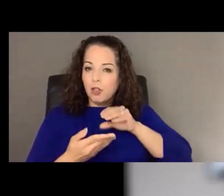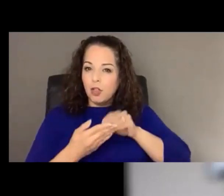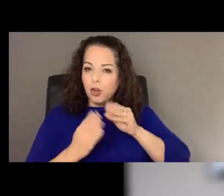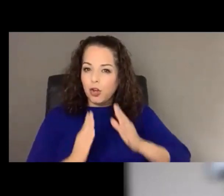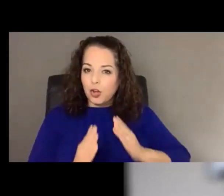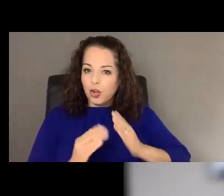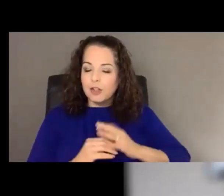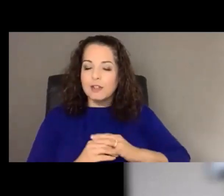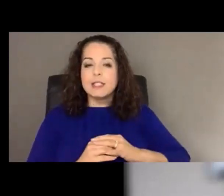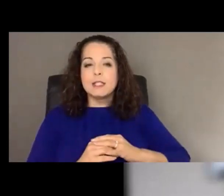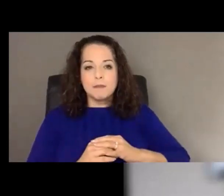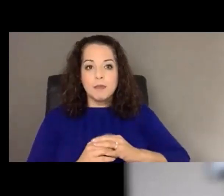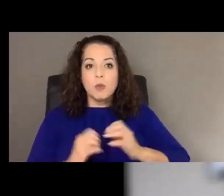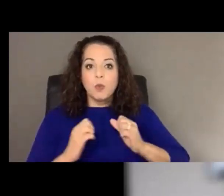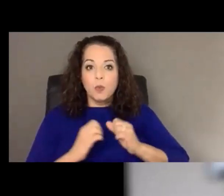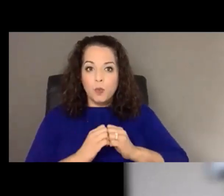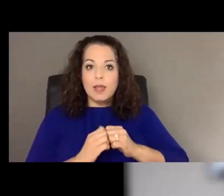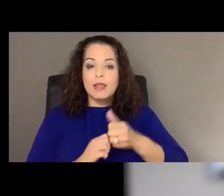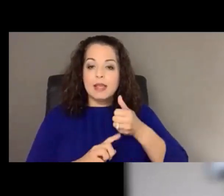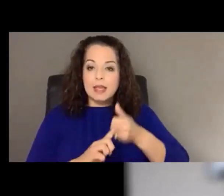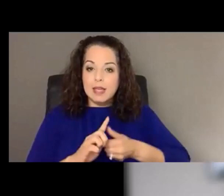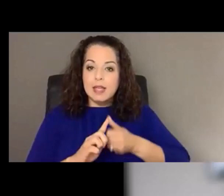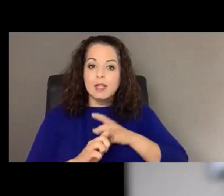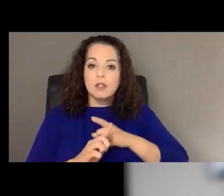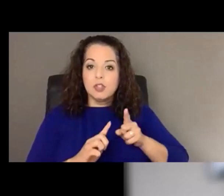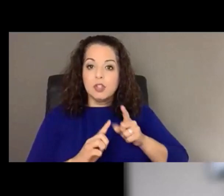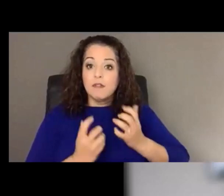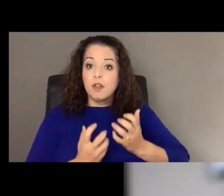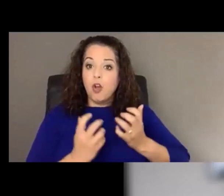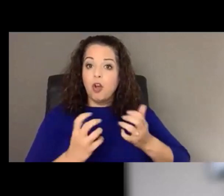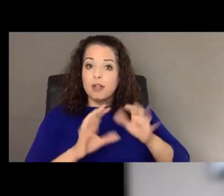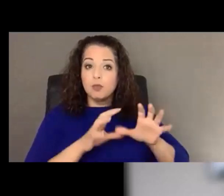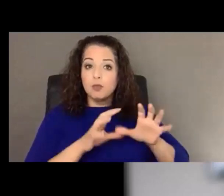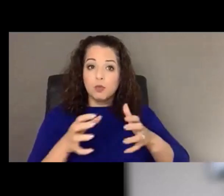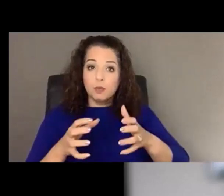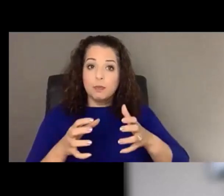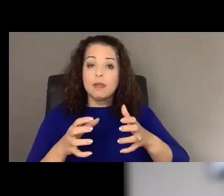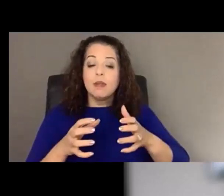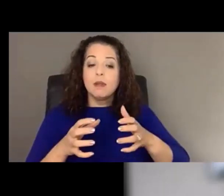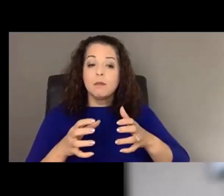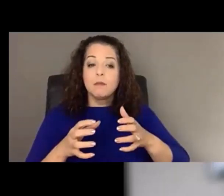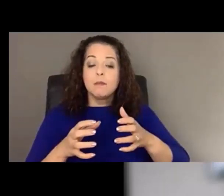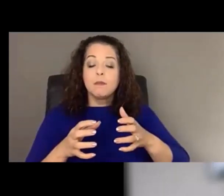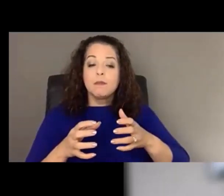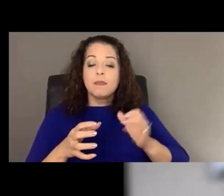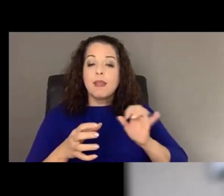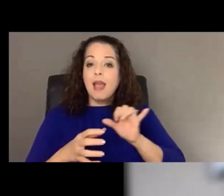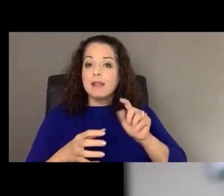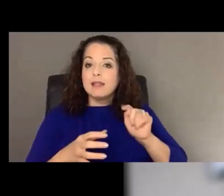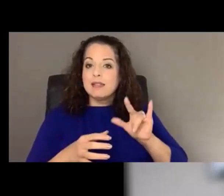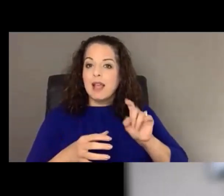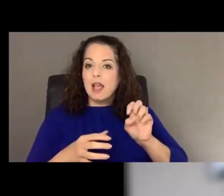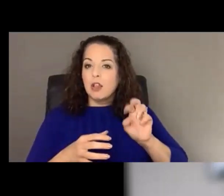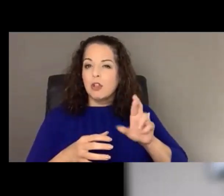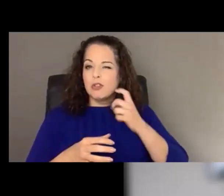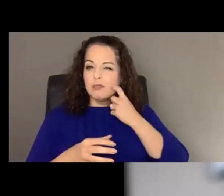within each audience group. Like as Taylor had shared, if one third of people